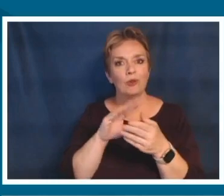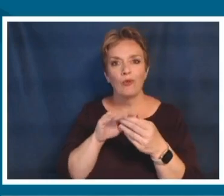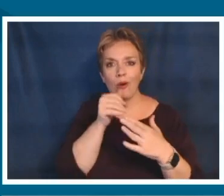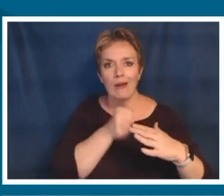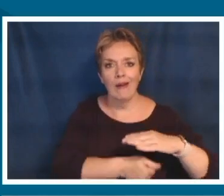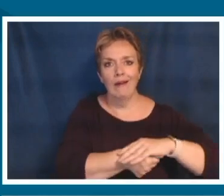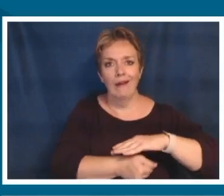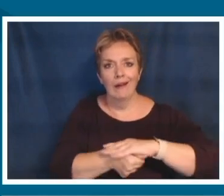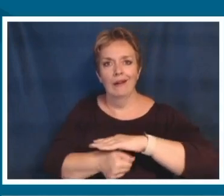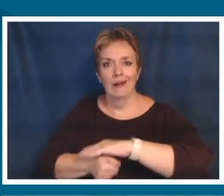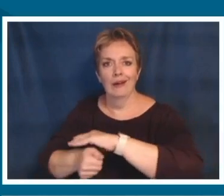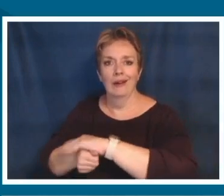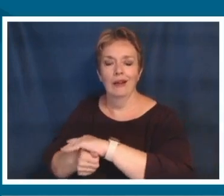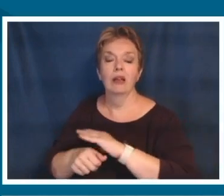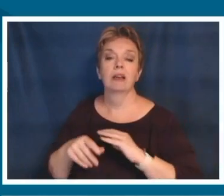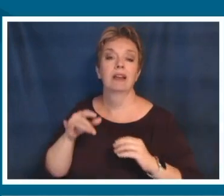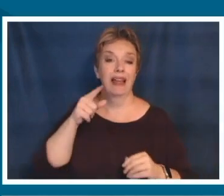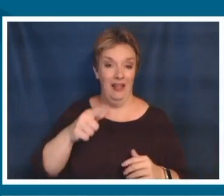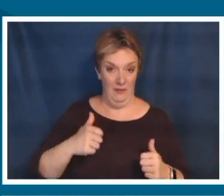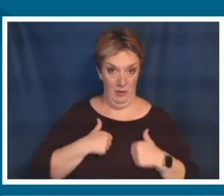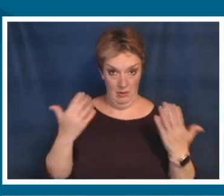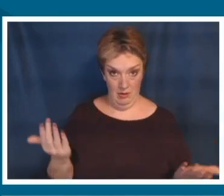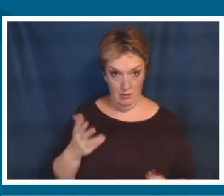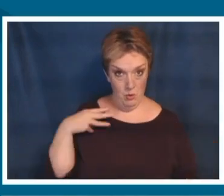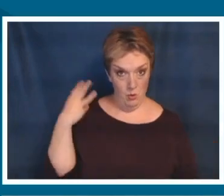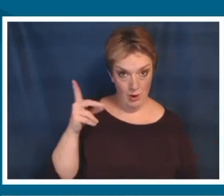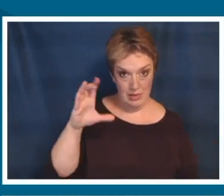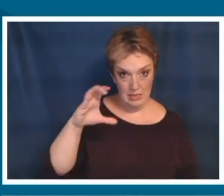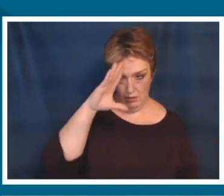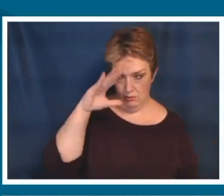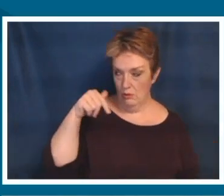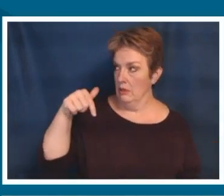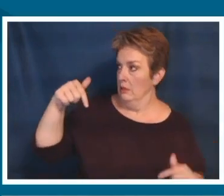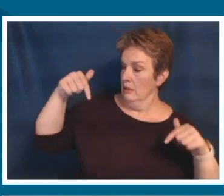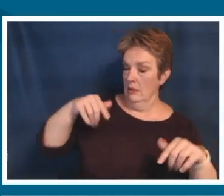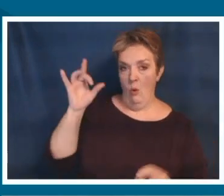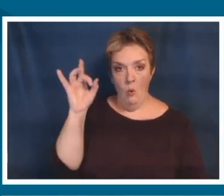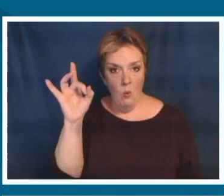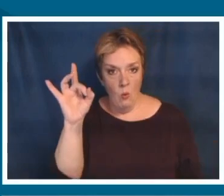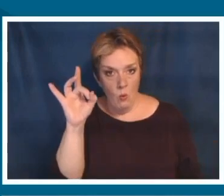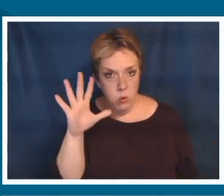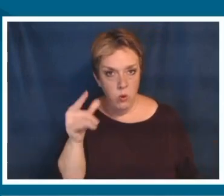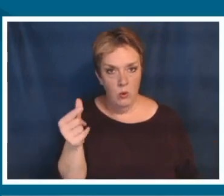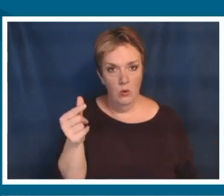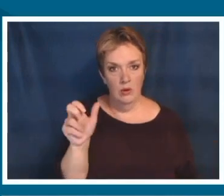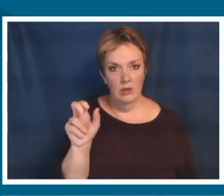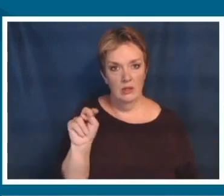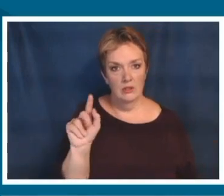gentrification and we have problems with affordable housing